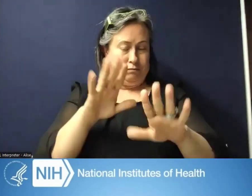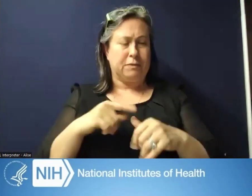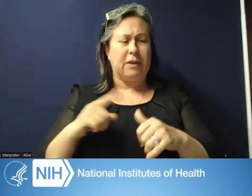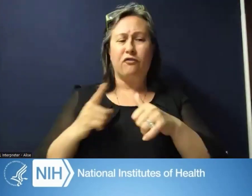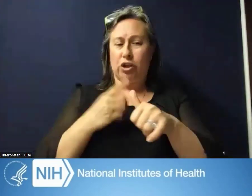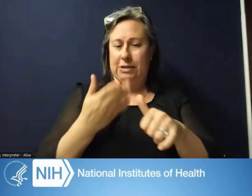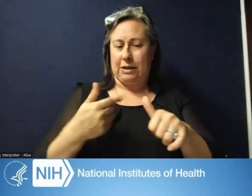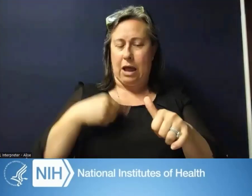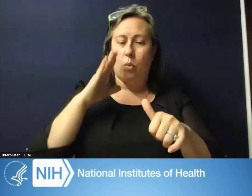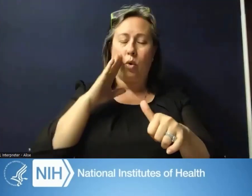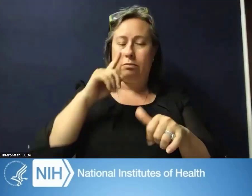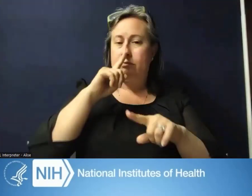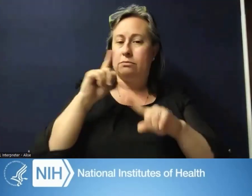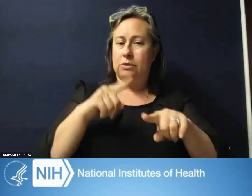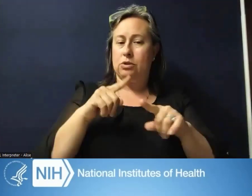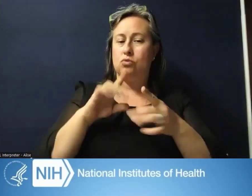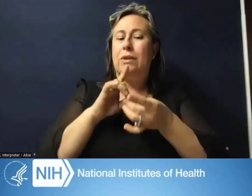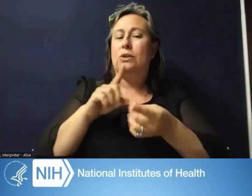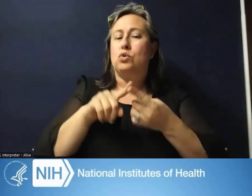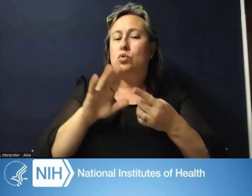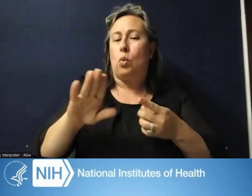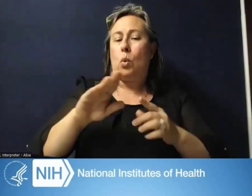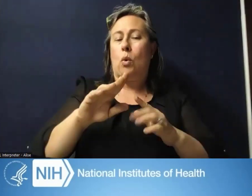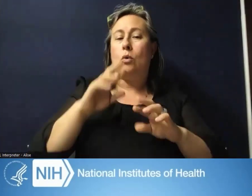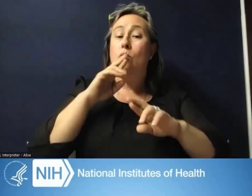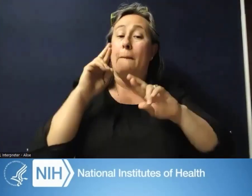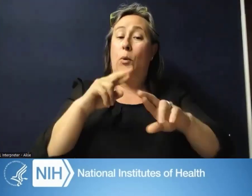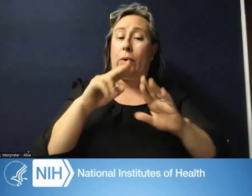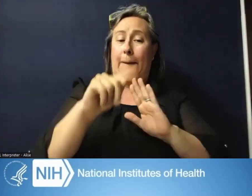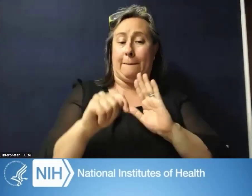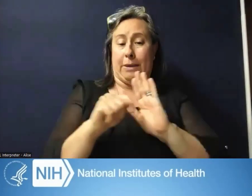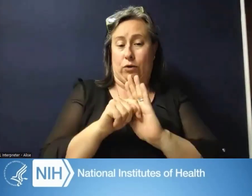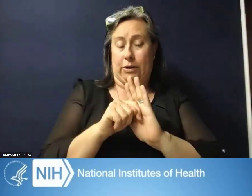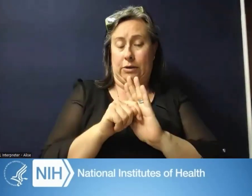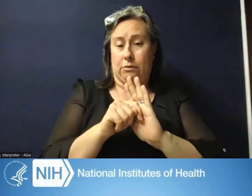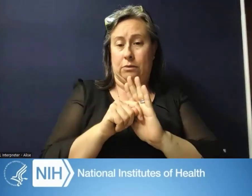is your reporting period. Right? Because you may have ...